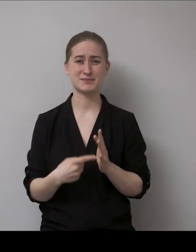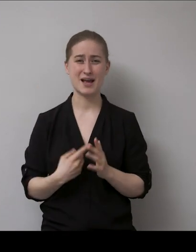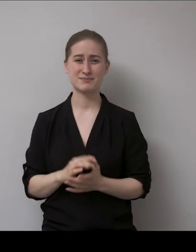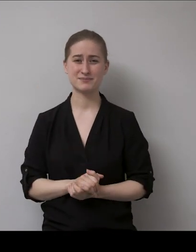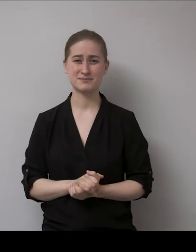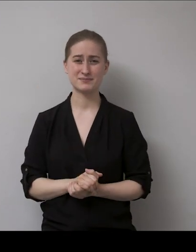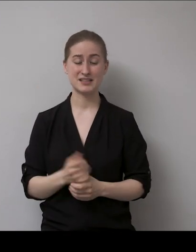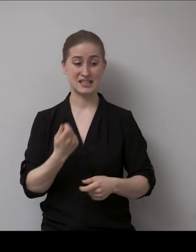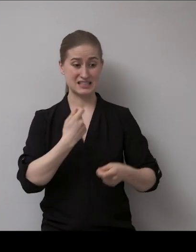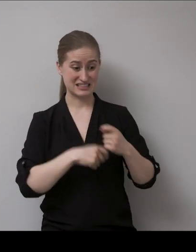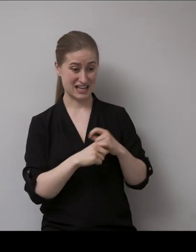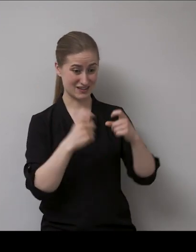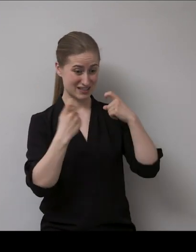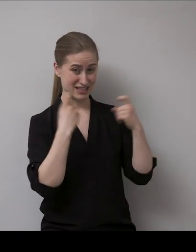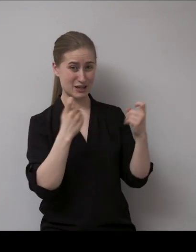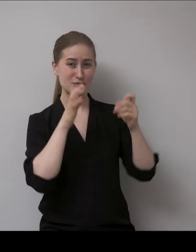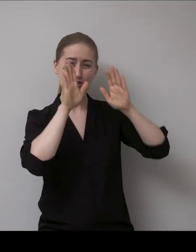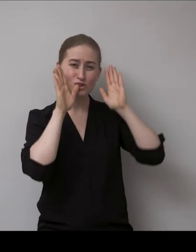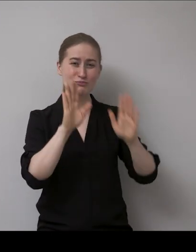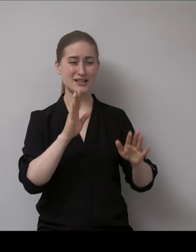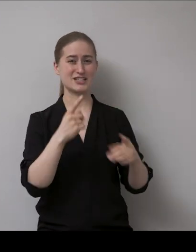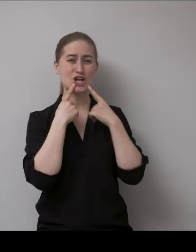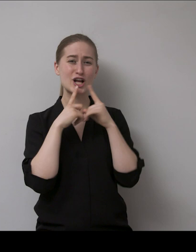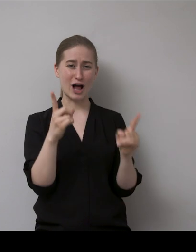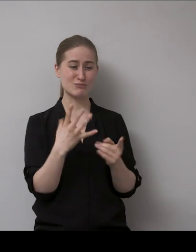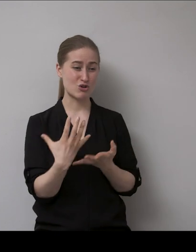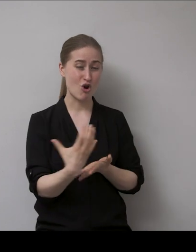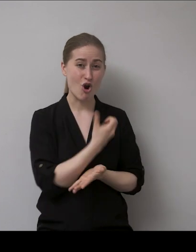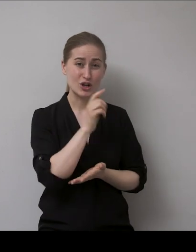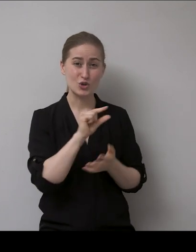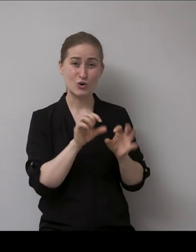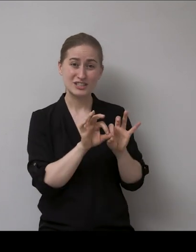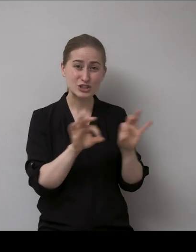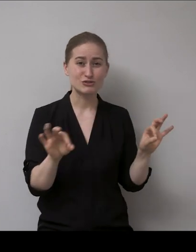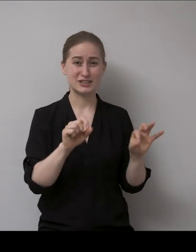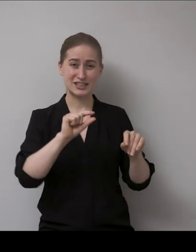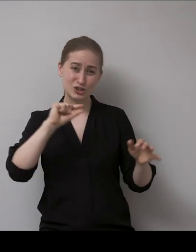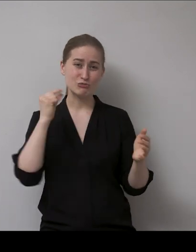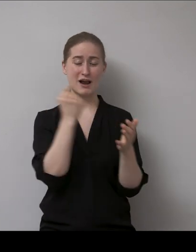Instead of celebrating this tremendous accomplishment of earning your degree and graduating,